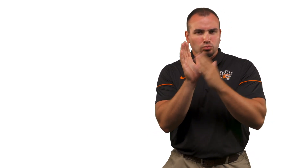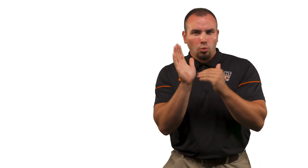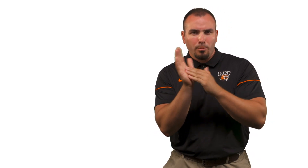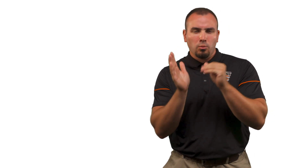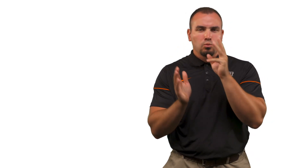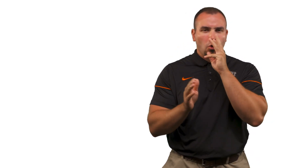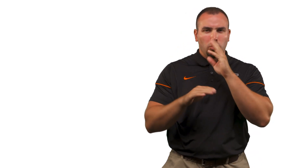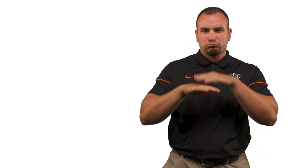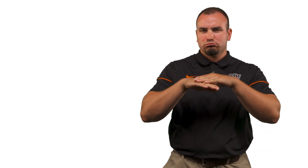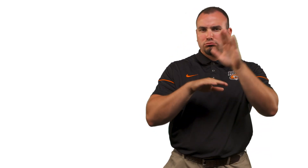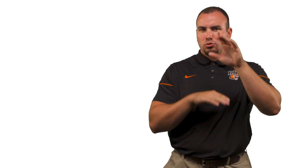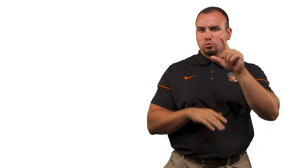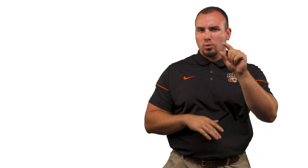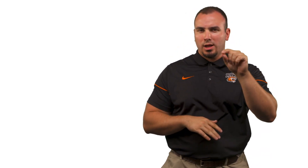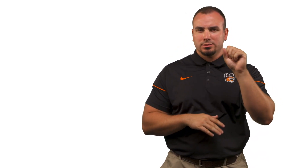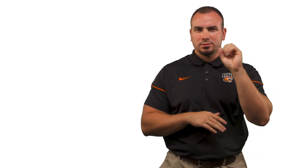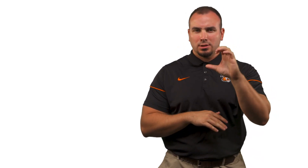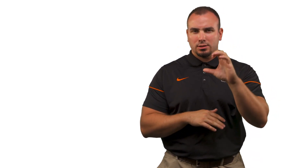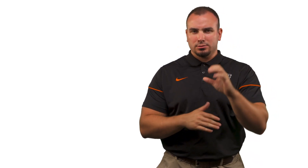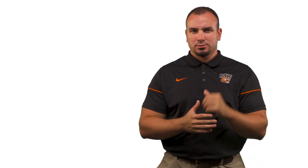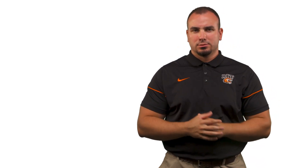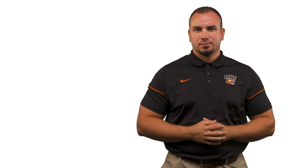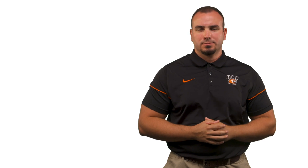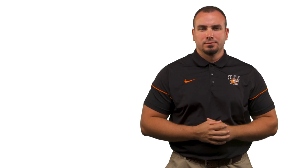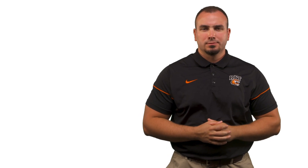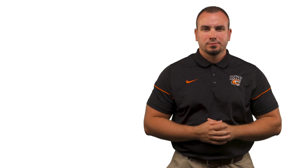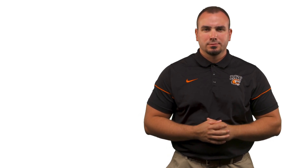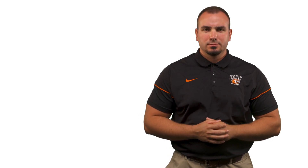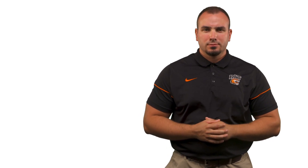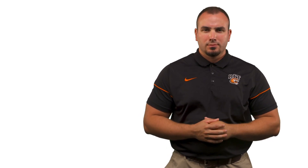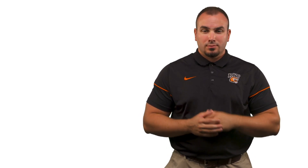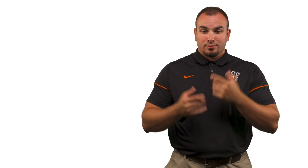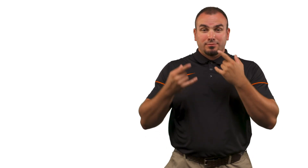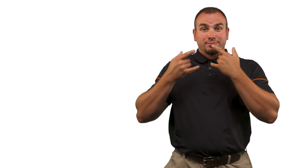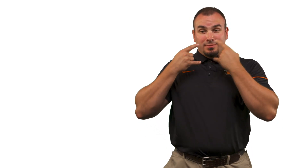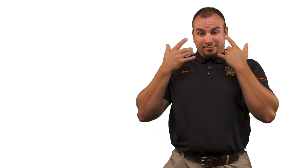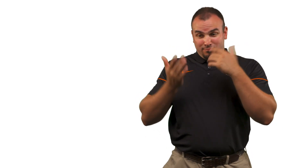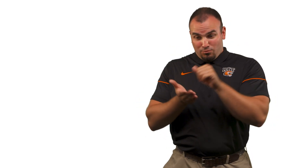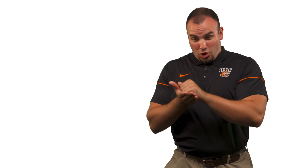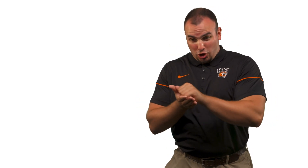Hand washing the mask is preferred – wash with soap and water for at least 20 seconds